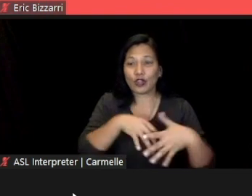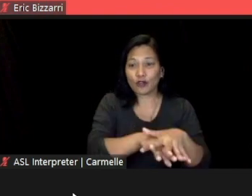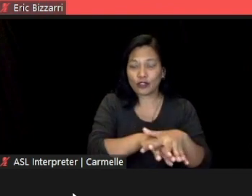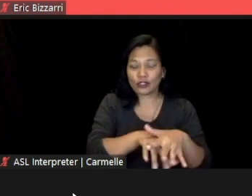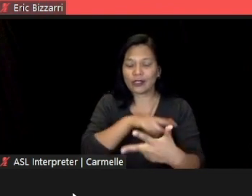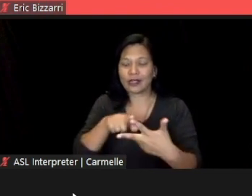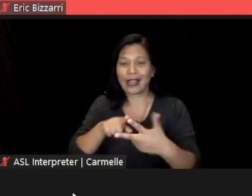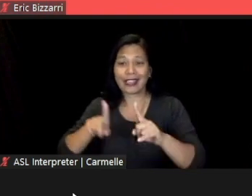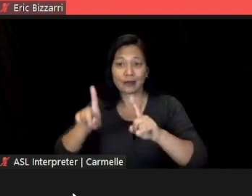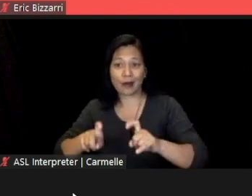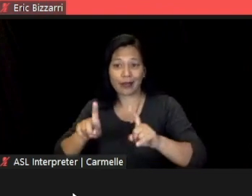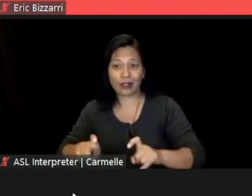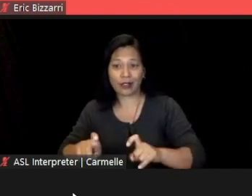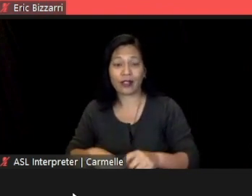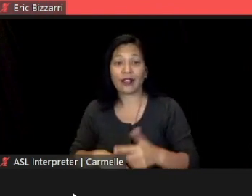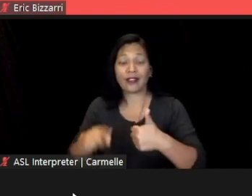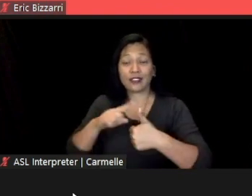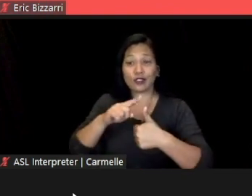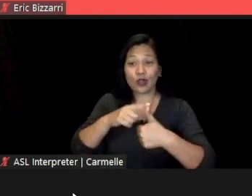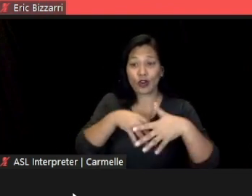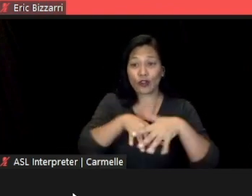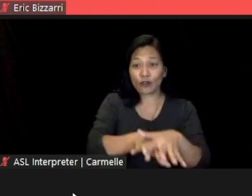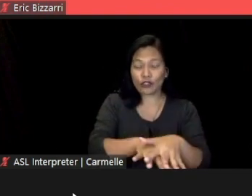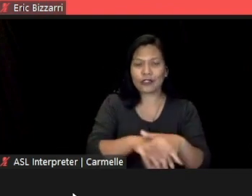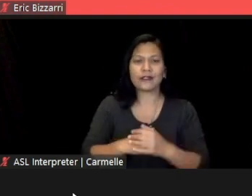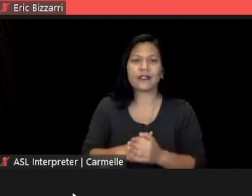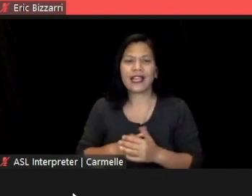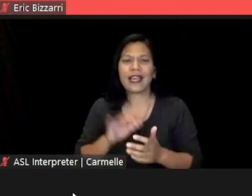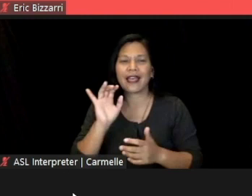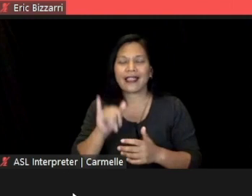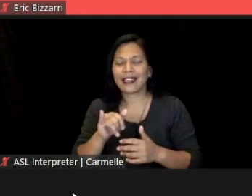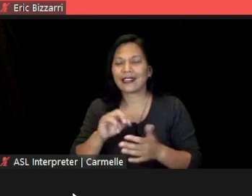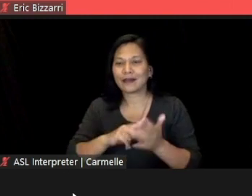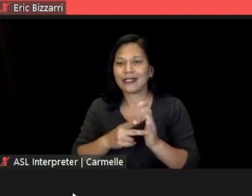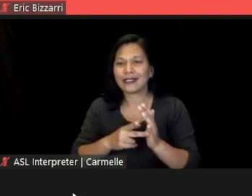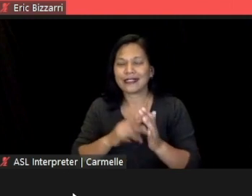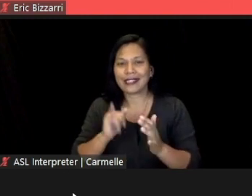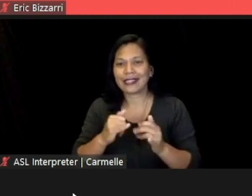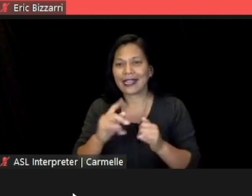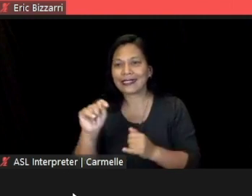The convergent stream is effectively our linear television stream.